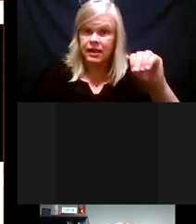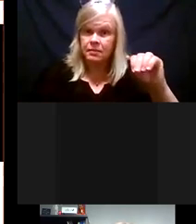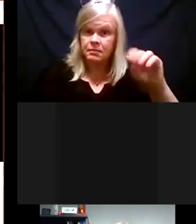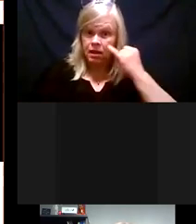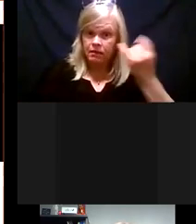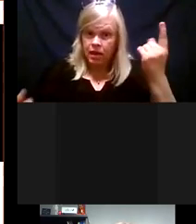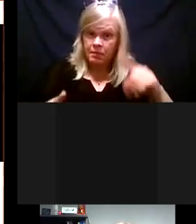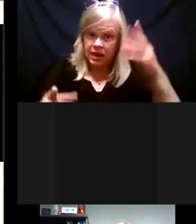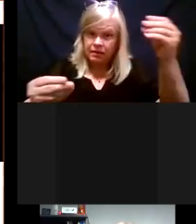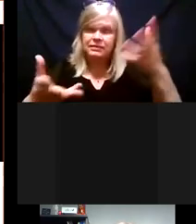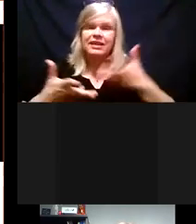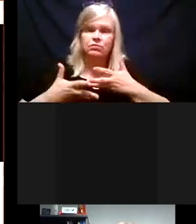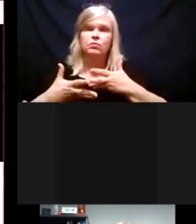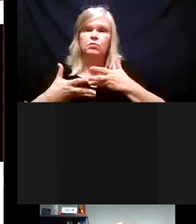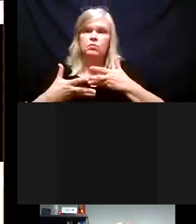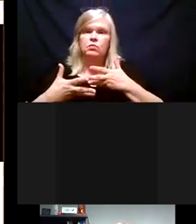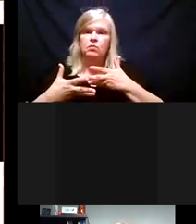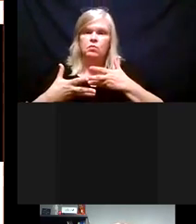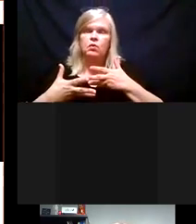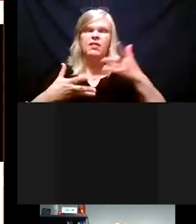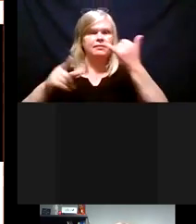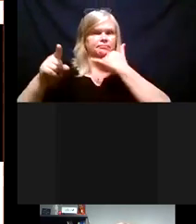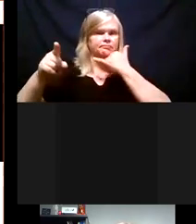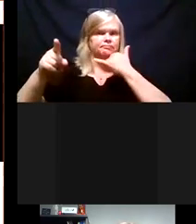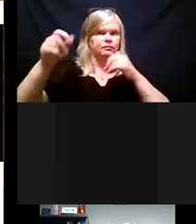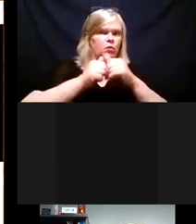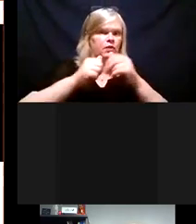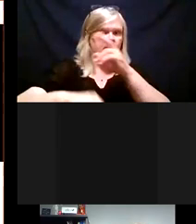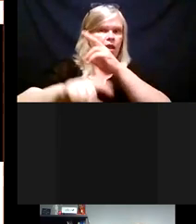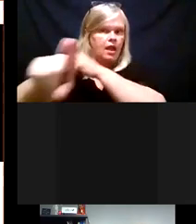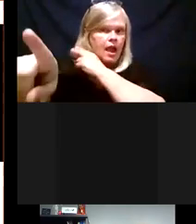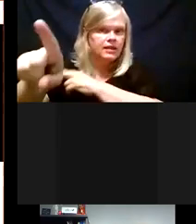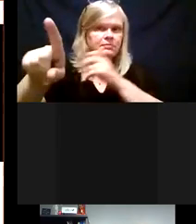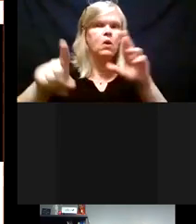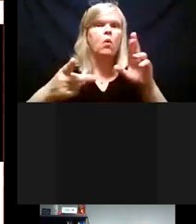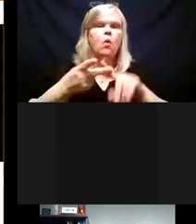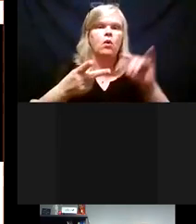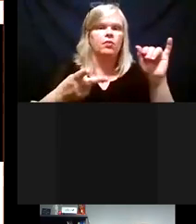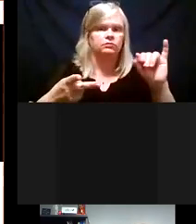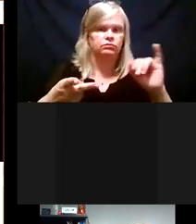THAT'S USUALLY A MISTAKE ON THE INSURANCE PART OR THE HOSPITAL.